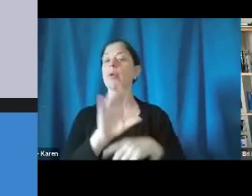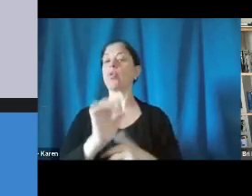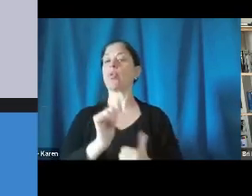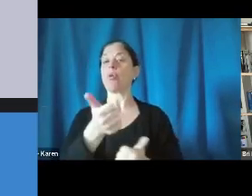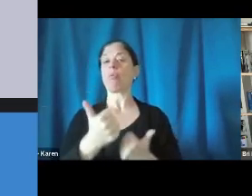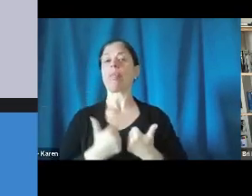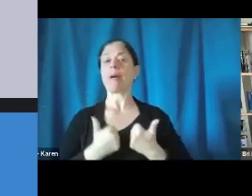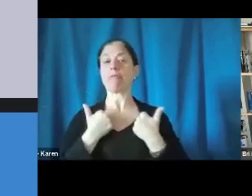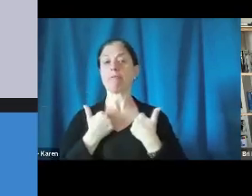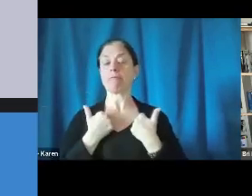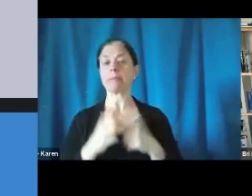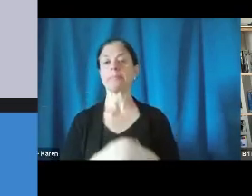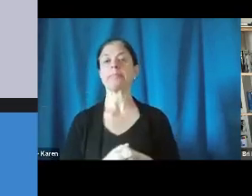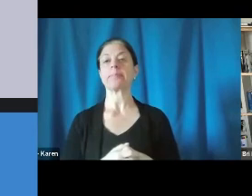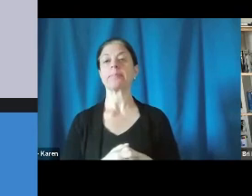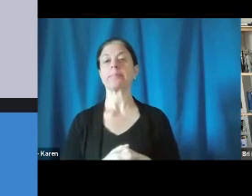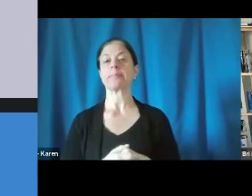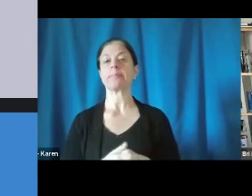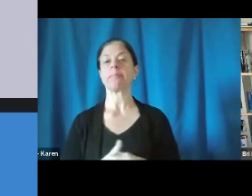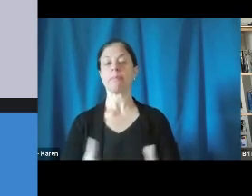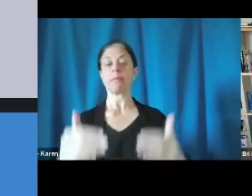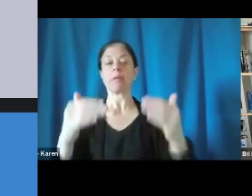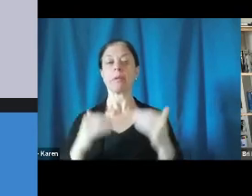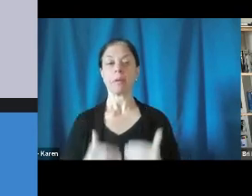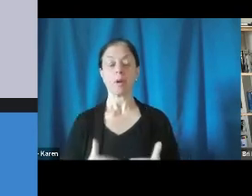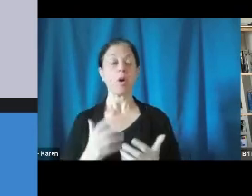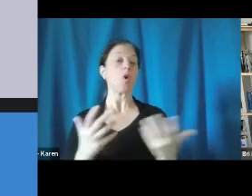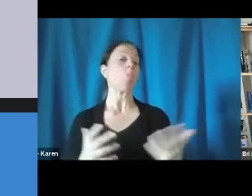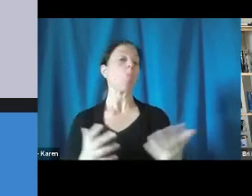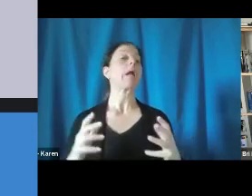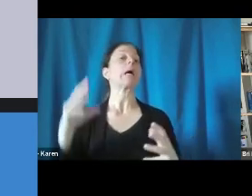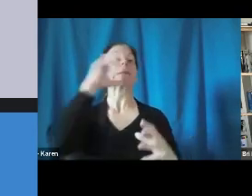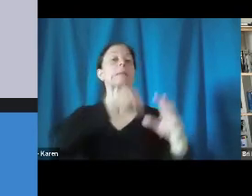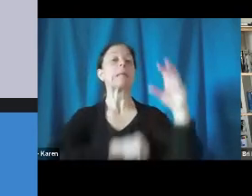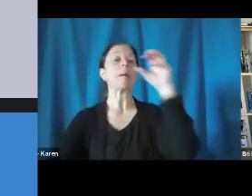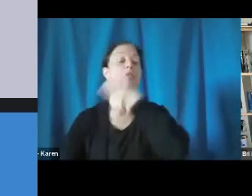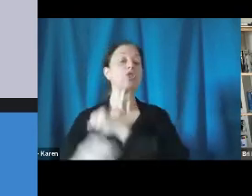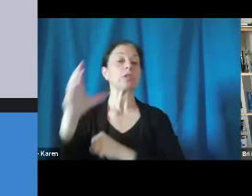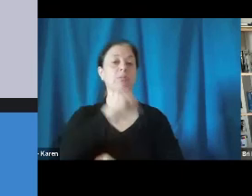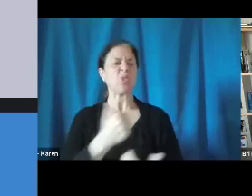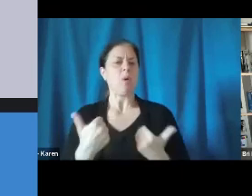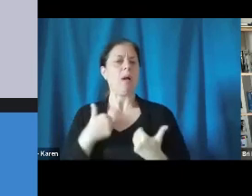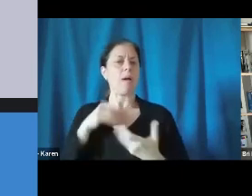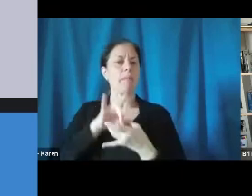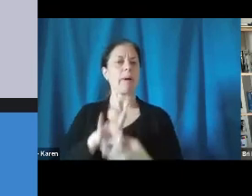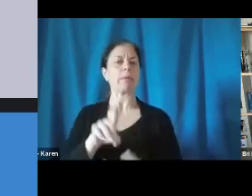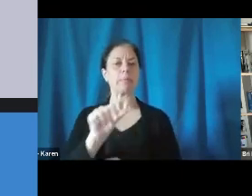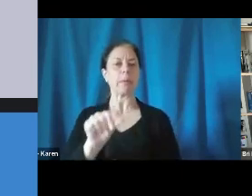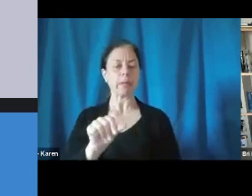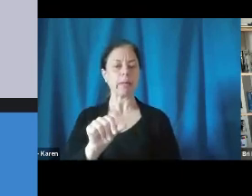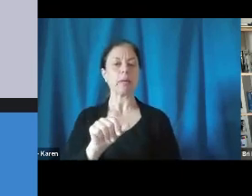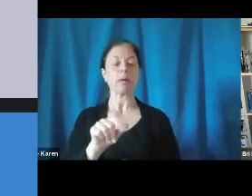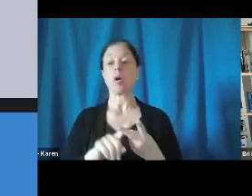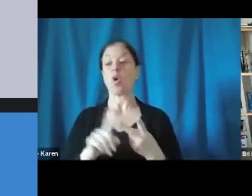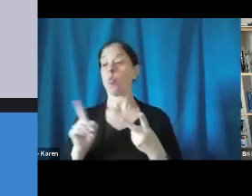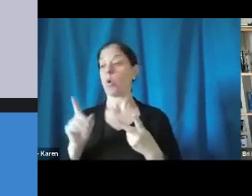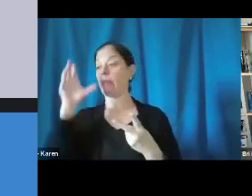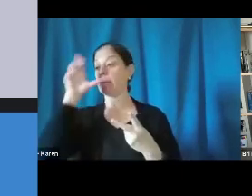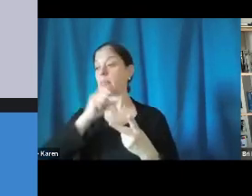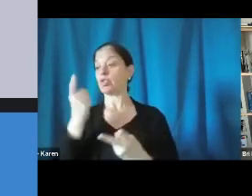disability. Yeah, how has that shown up in your own life? And what assumptions have you carried